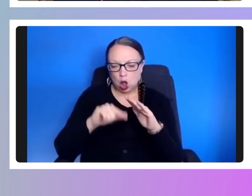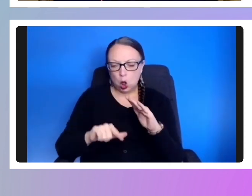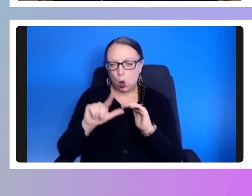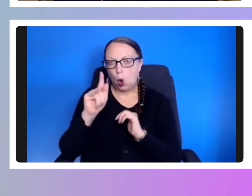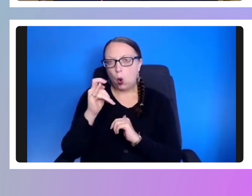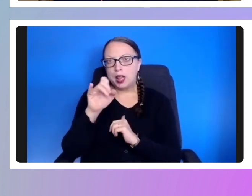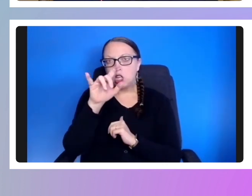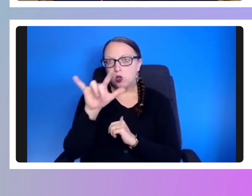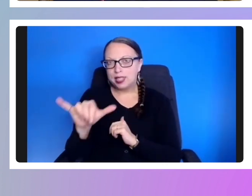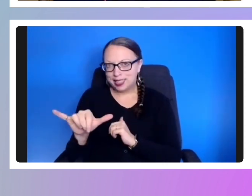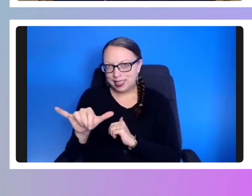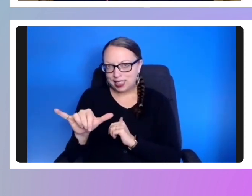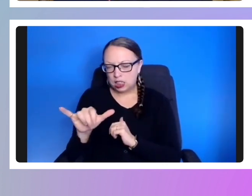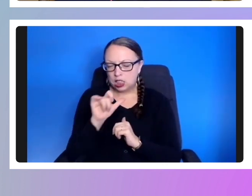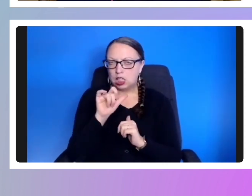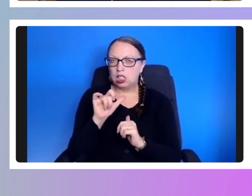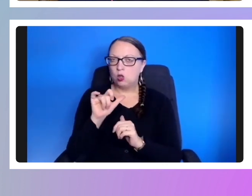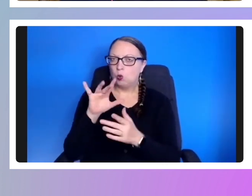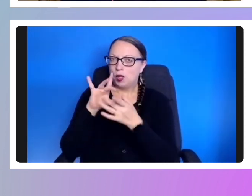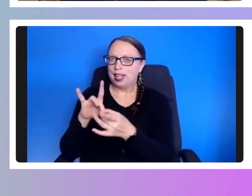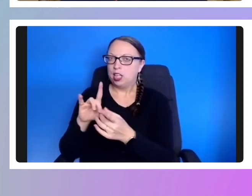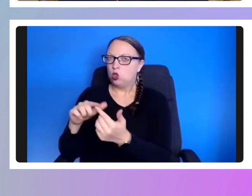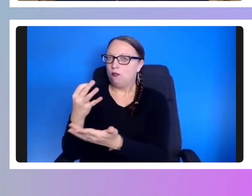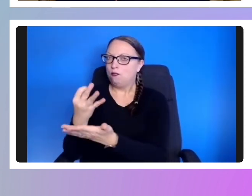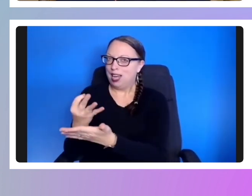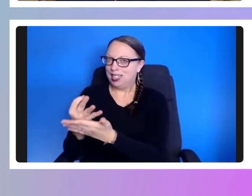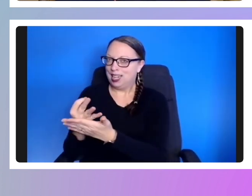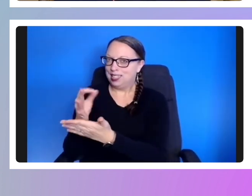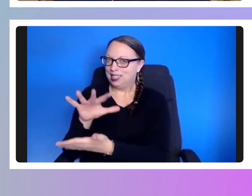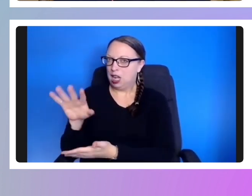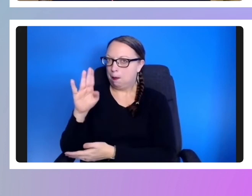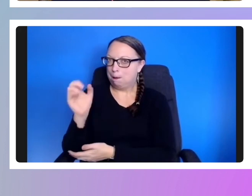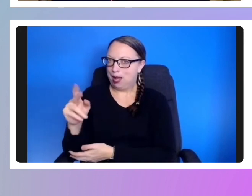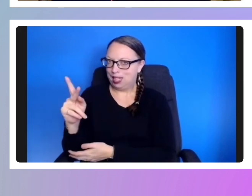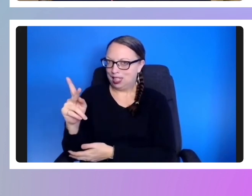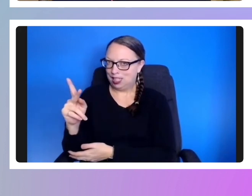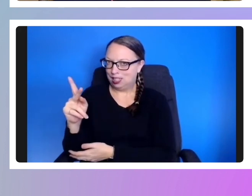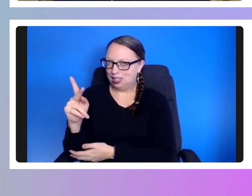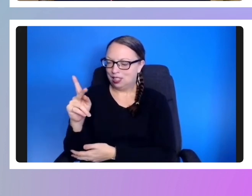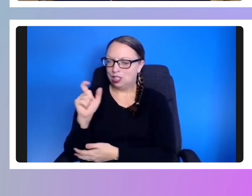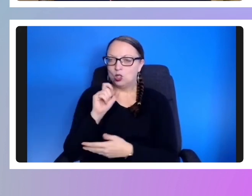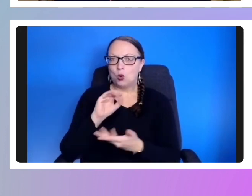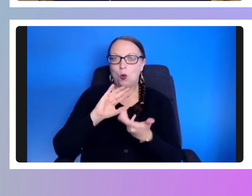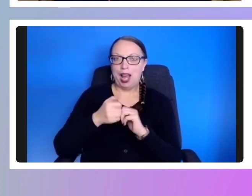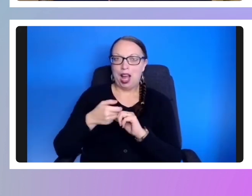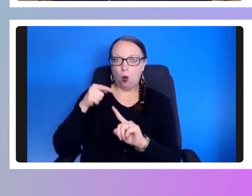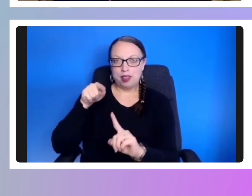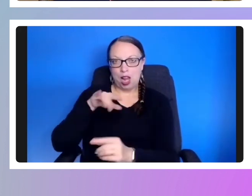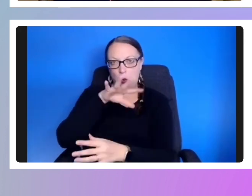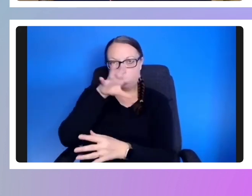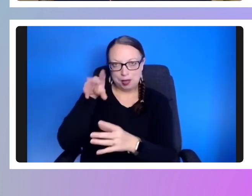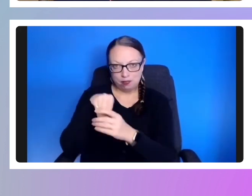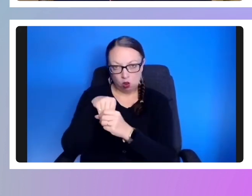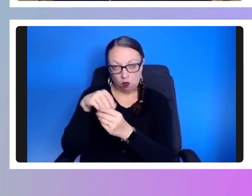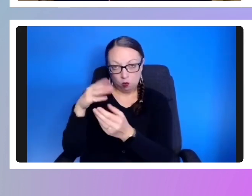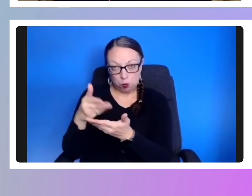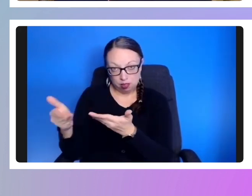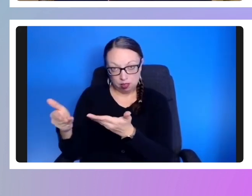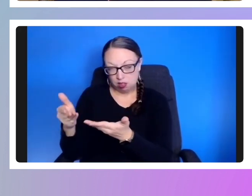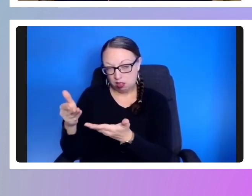not language literacy around banking and therefore the way that they'll engage with the product will actually be quite distorted relative